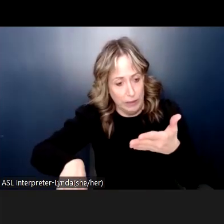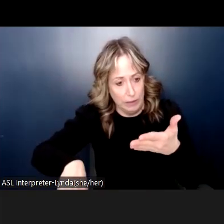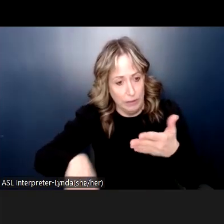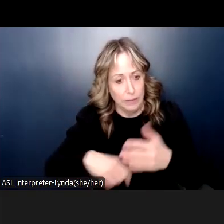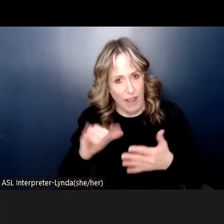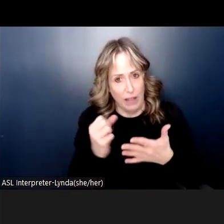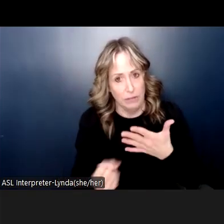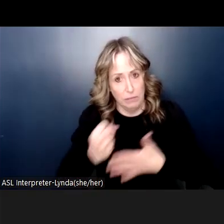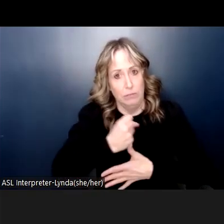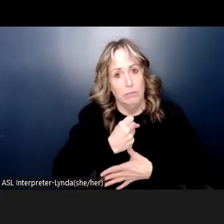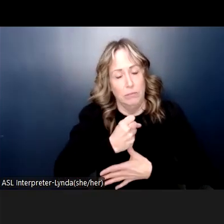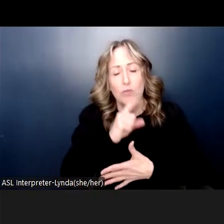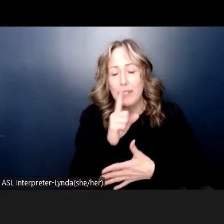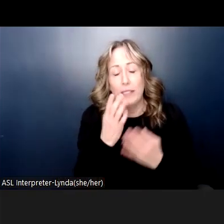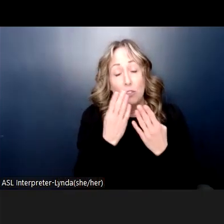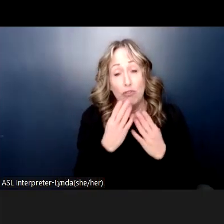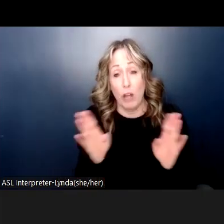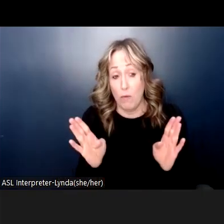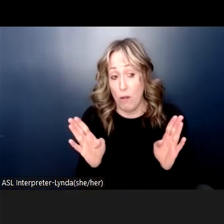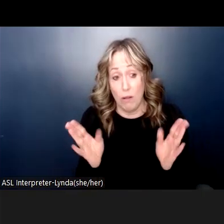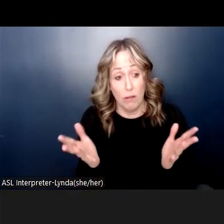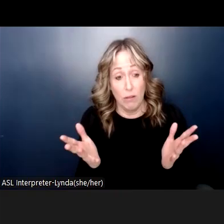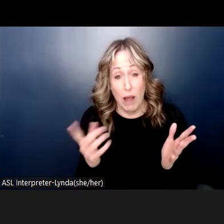In general, I would say there's three types.